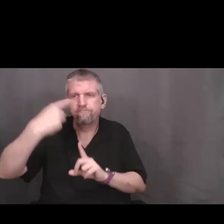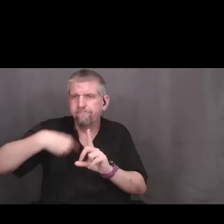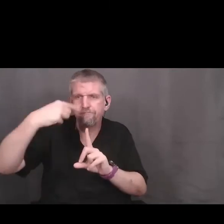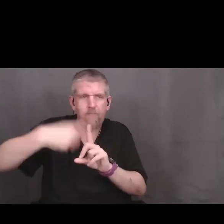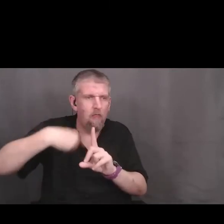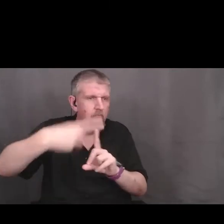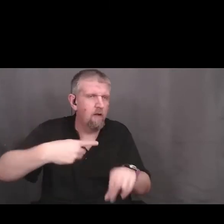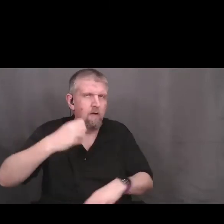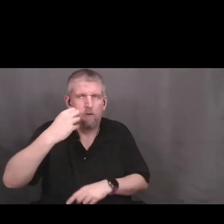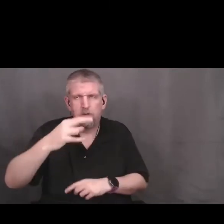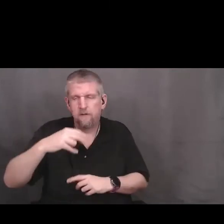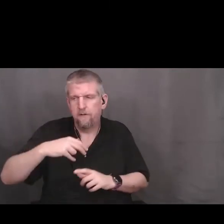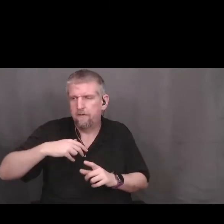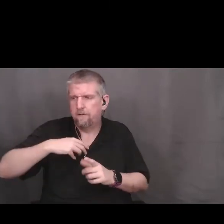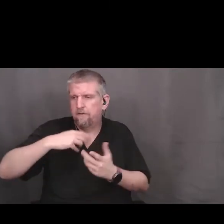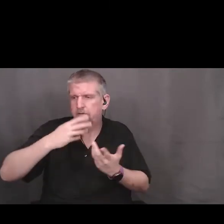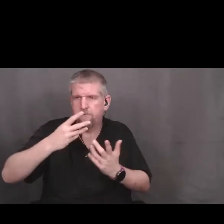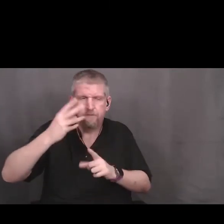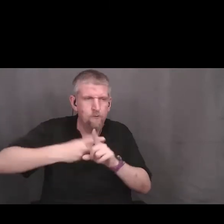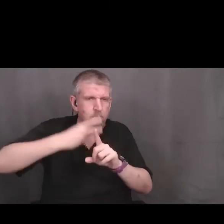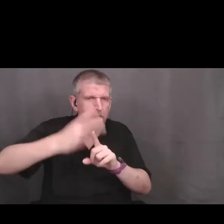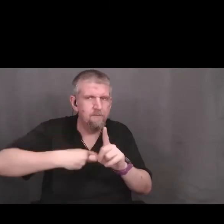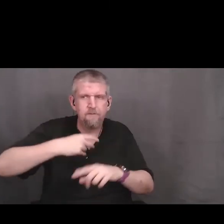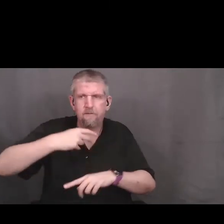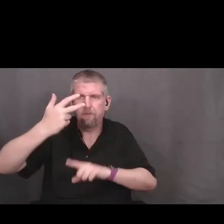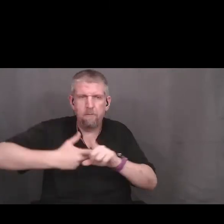once every 60 days, once every 90 days.